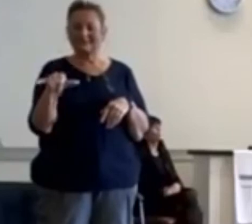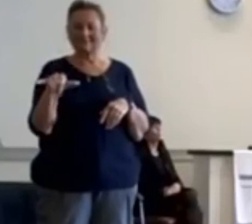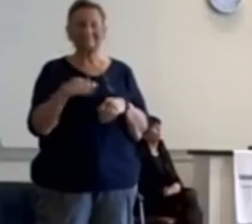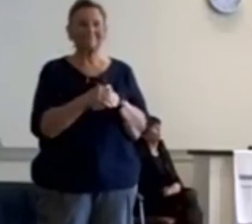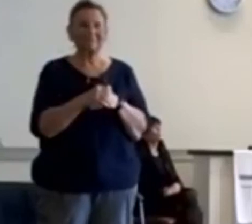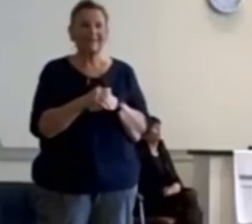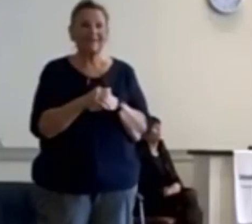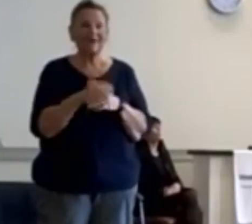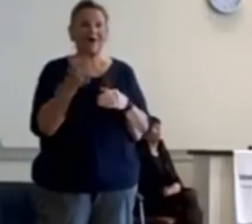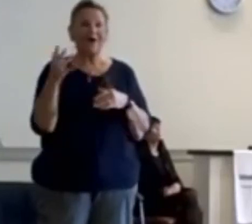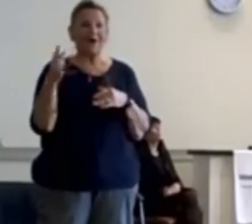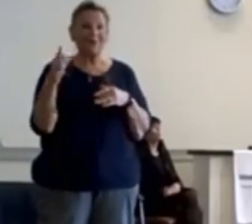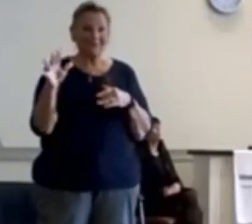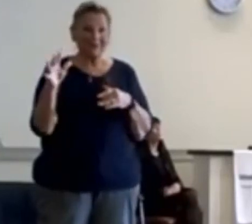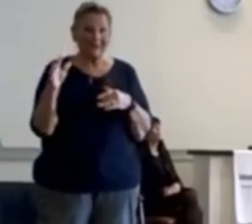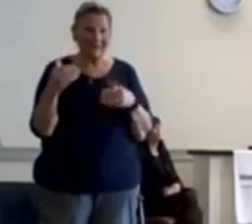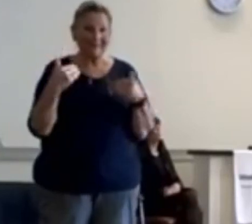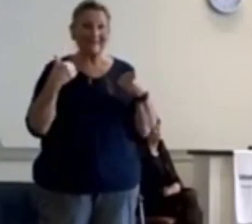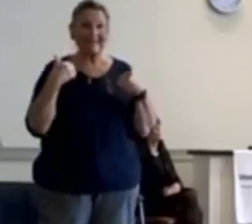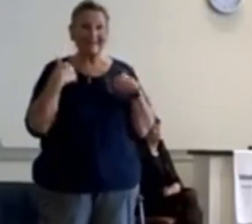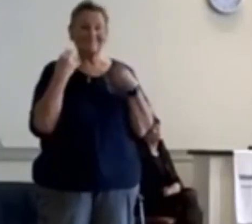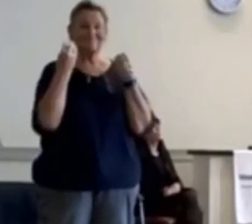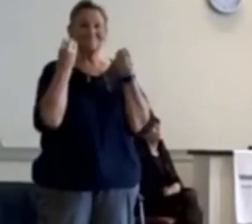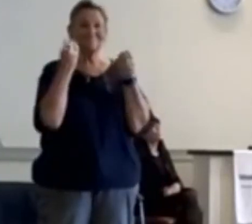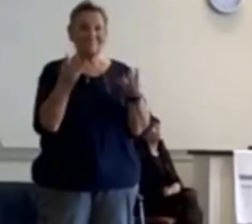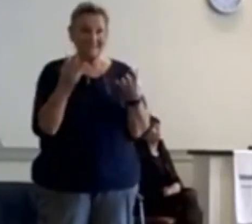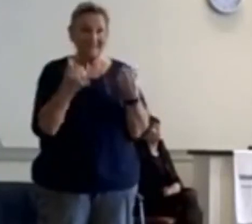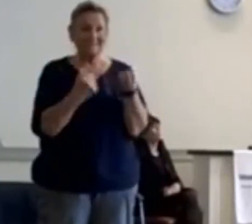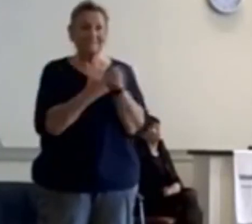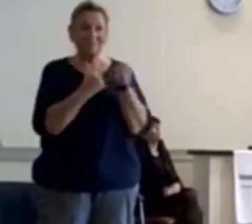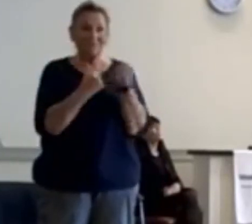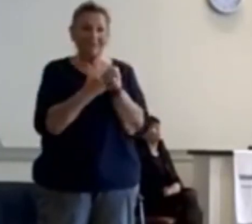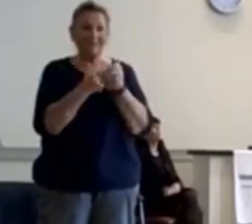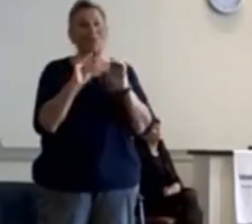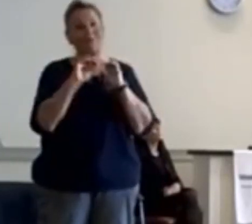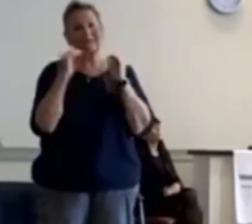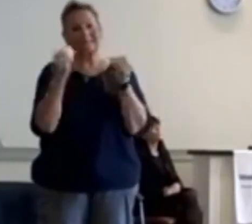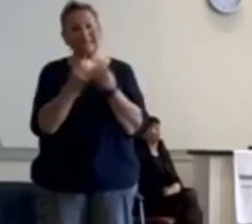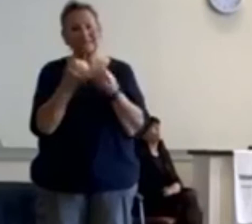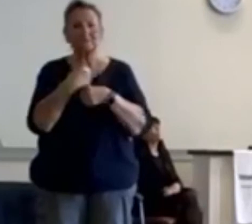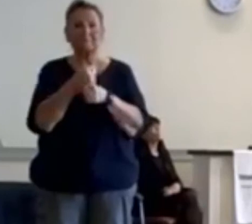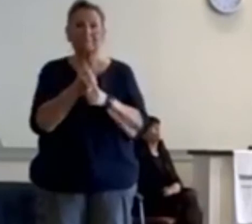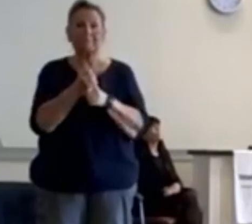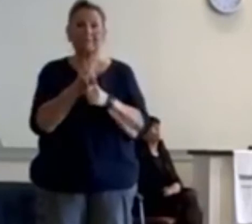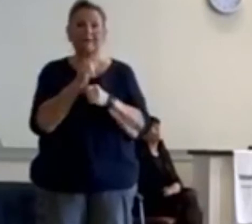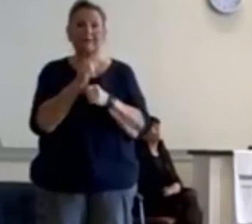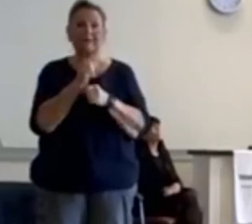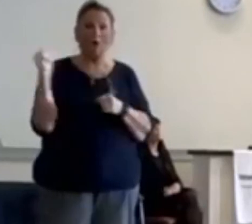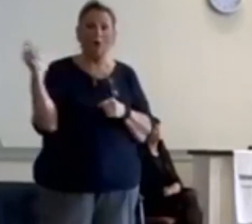supporting organizations let's make sure all of yours are included. The work we